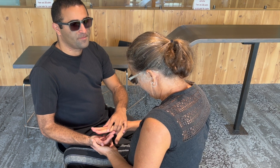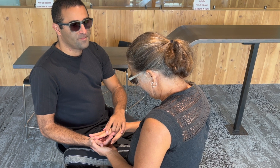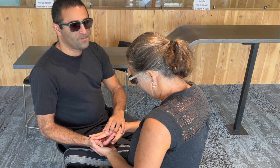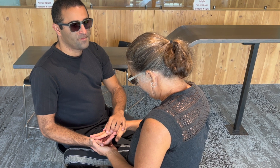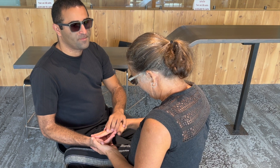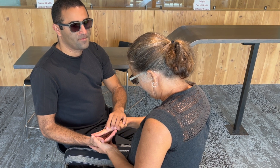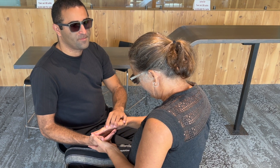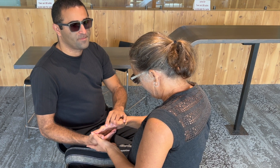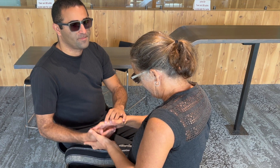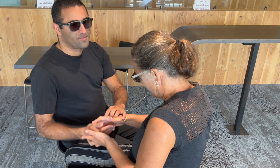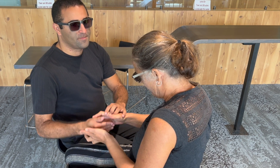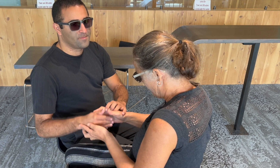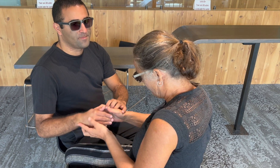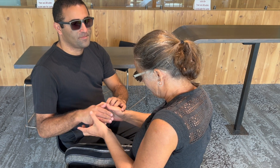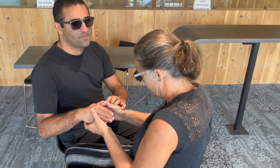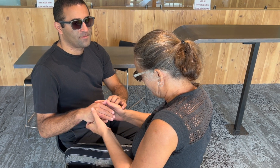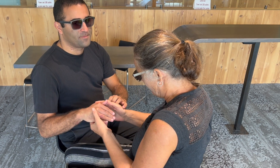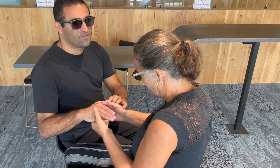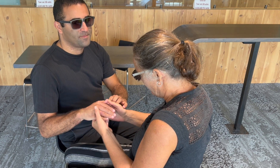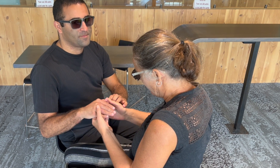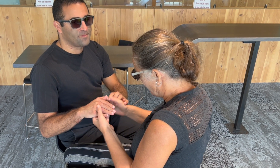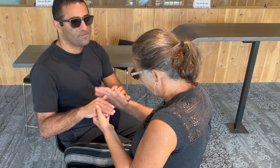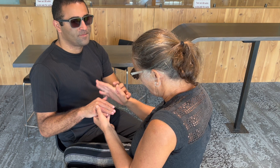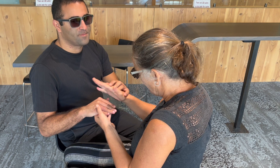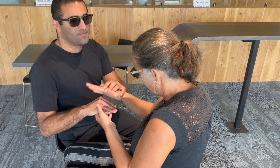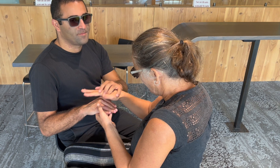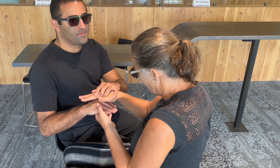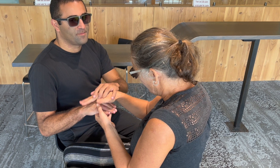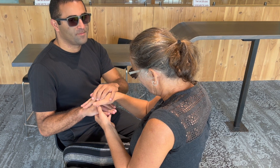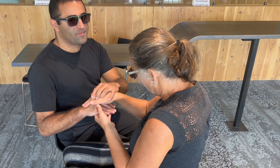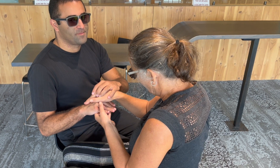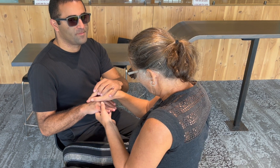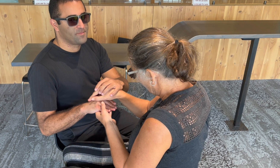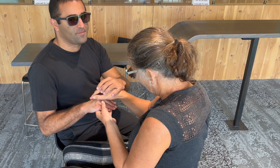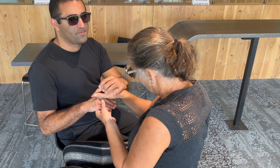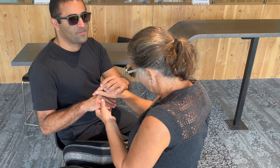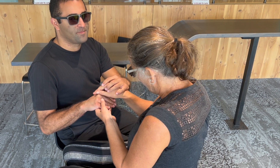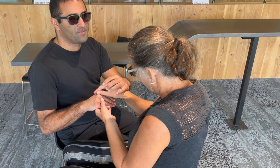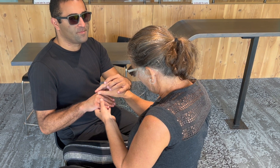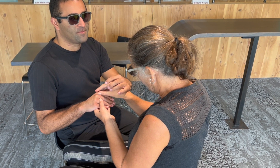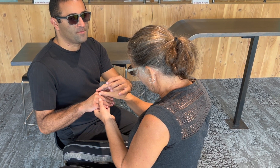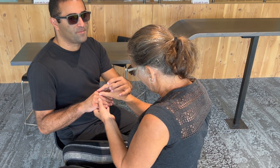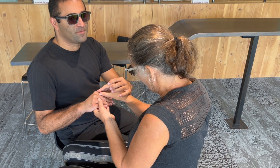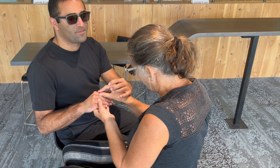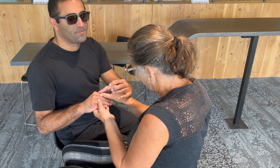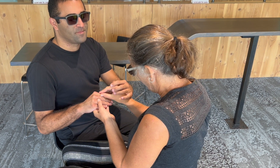The underside was smooth and empty. Flipping it over,